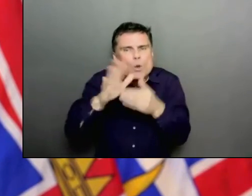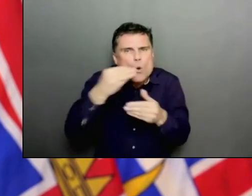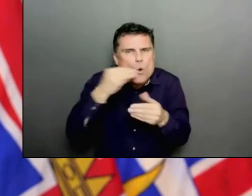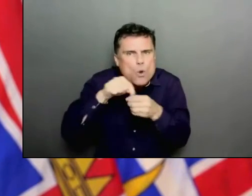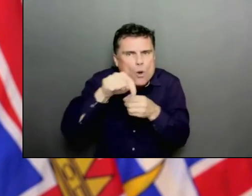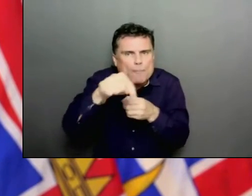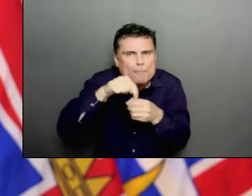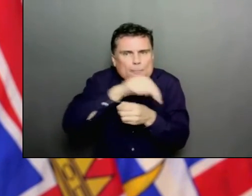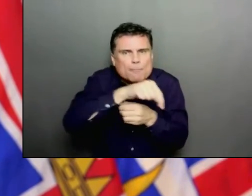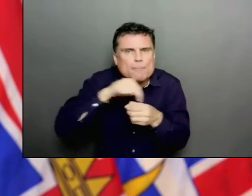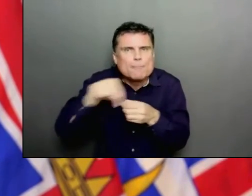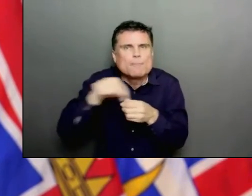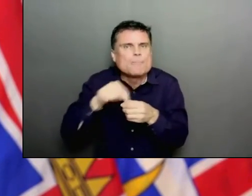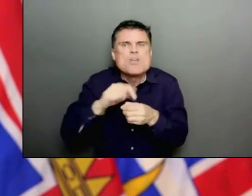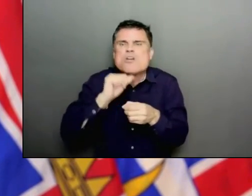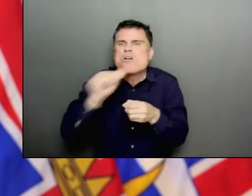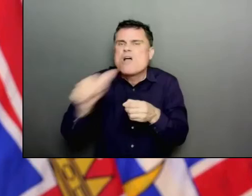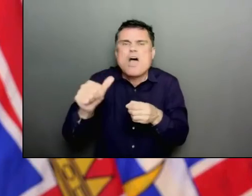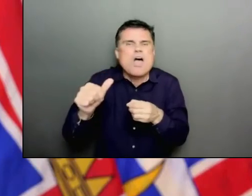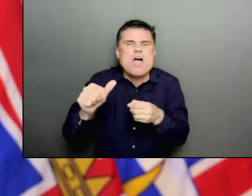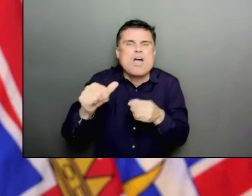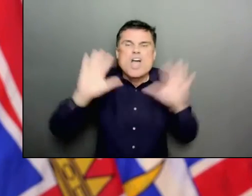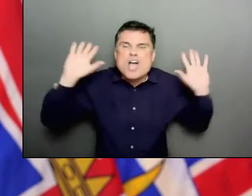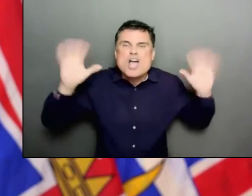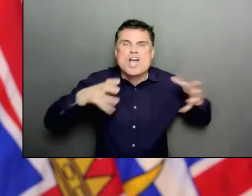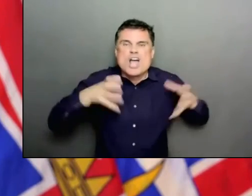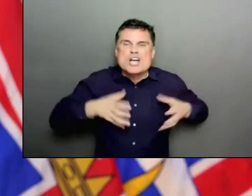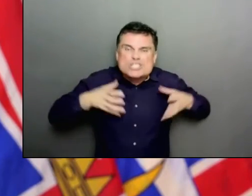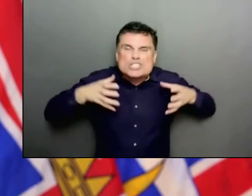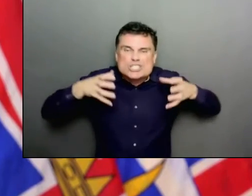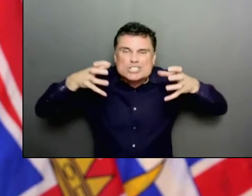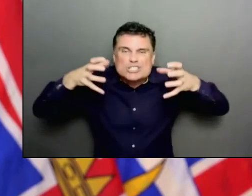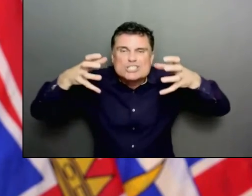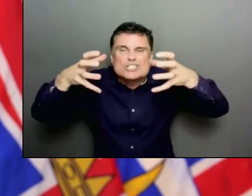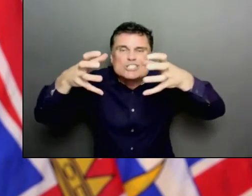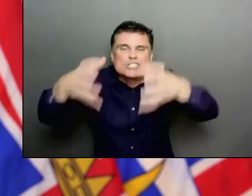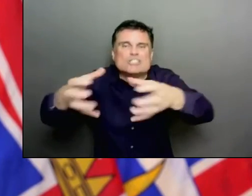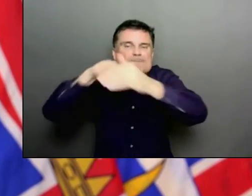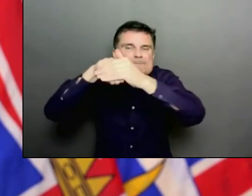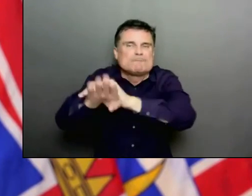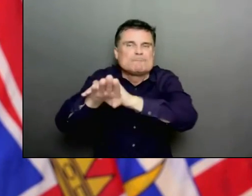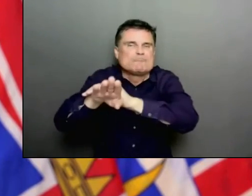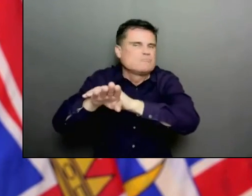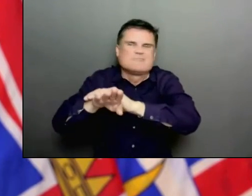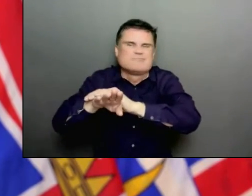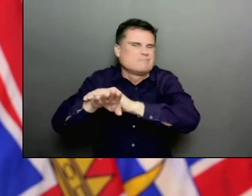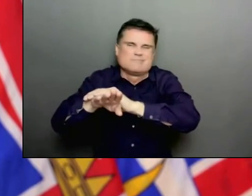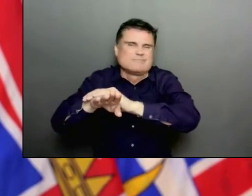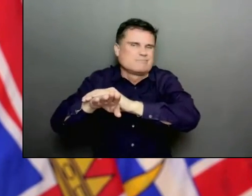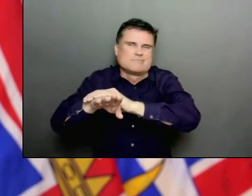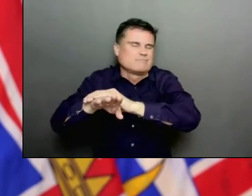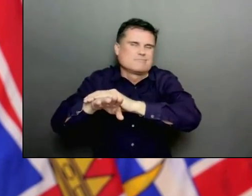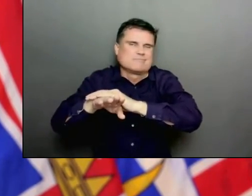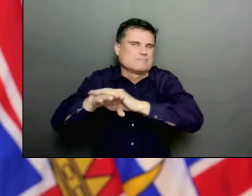barriers and mask requirements are being followed. If you are someone who cannot wear a mask, then phone ahead.